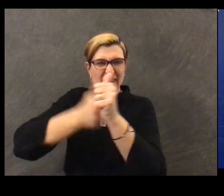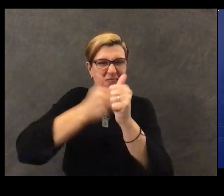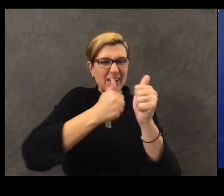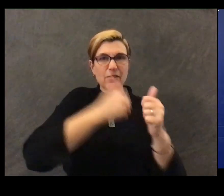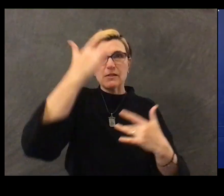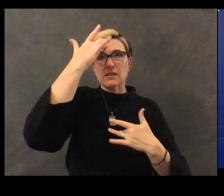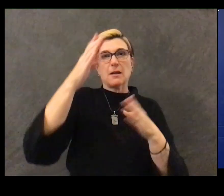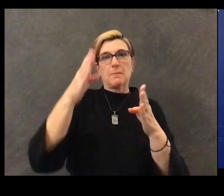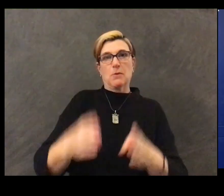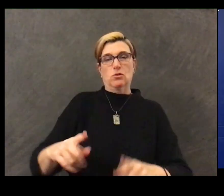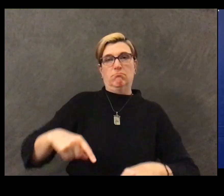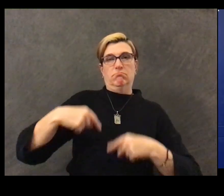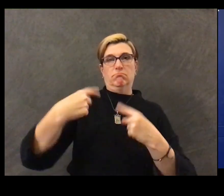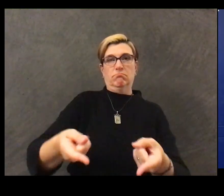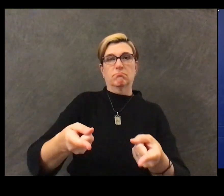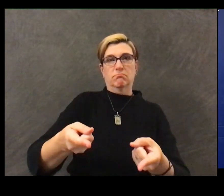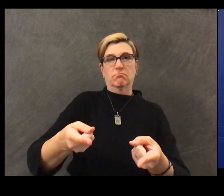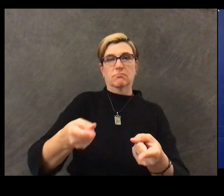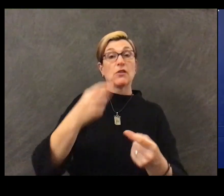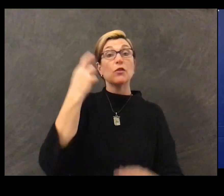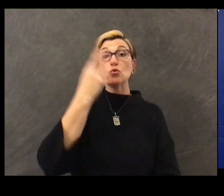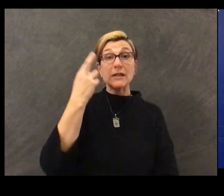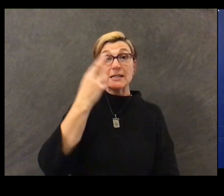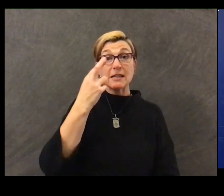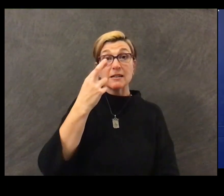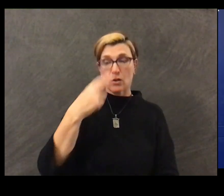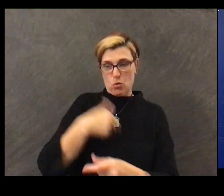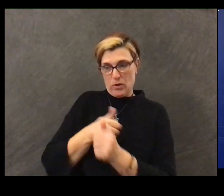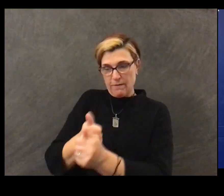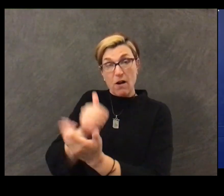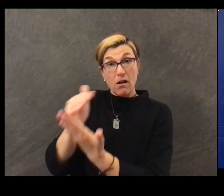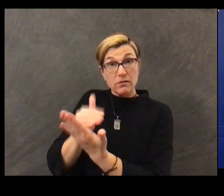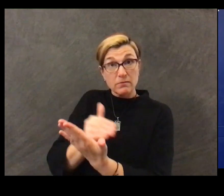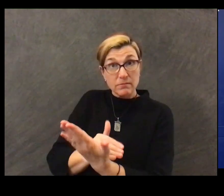practice and it's a testament of all these great companies speaking of great